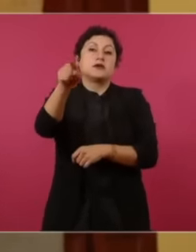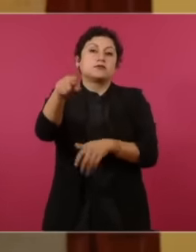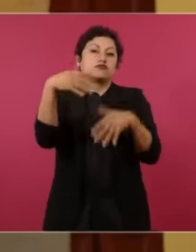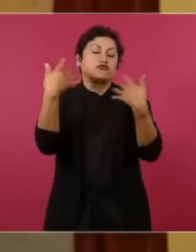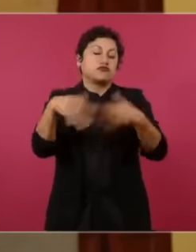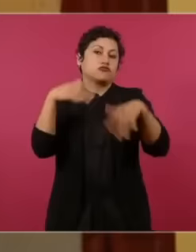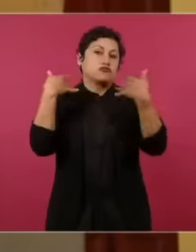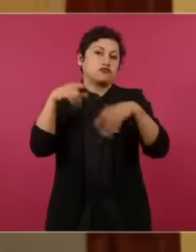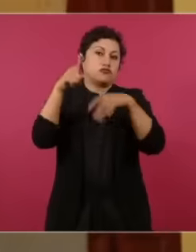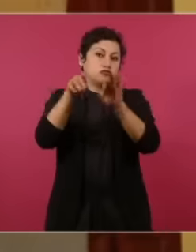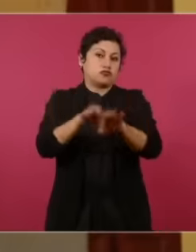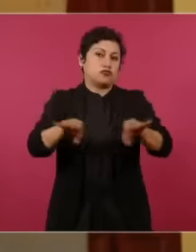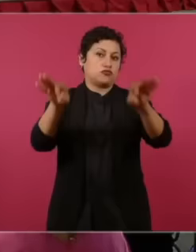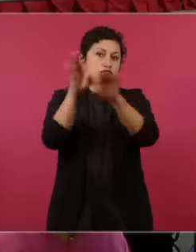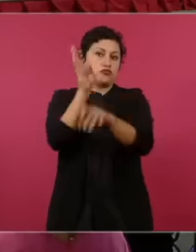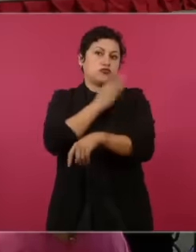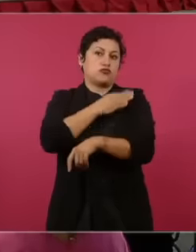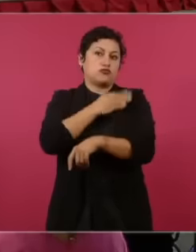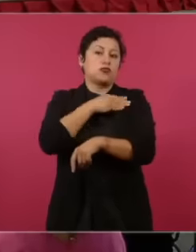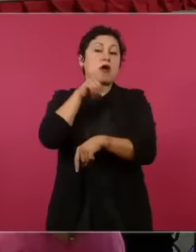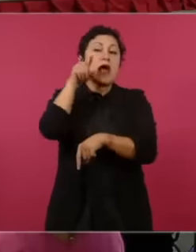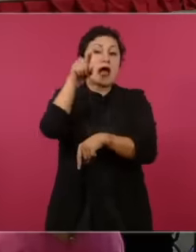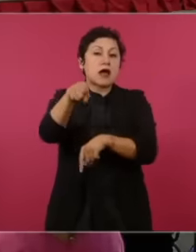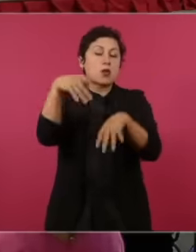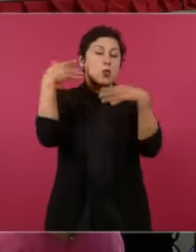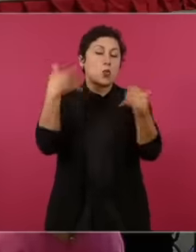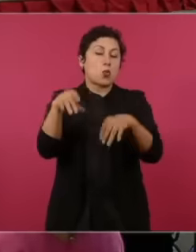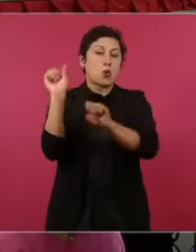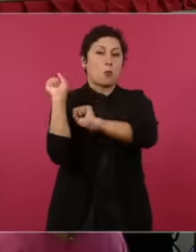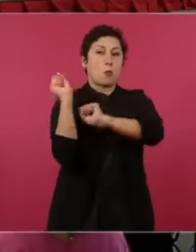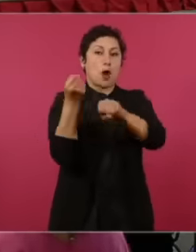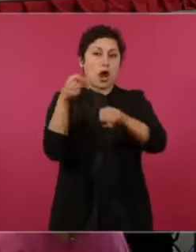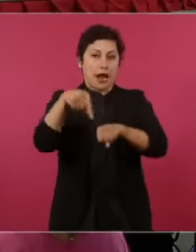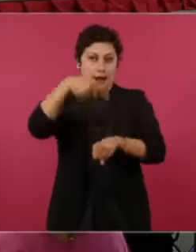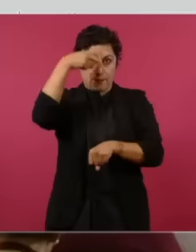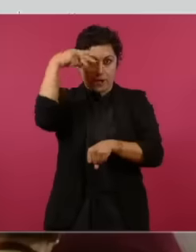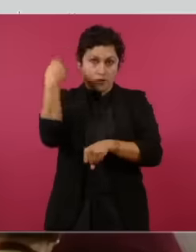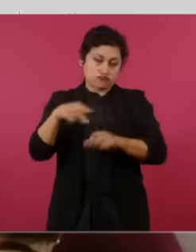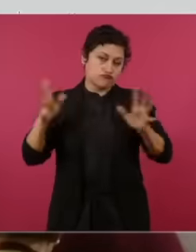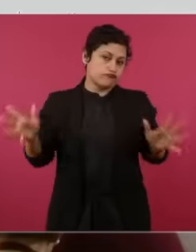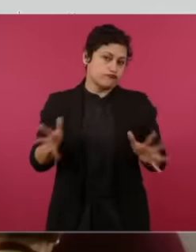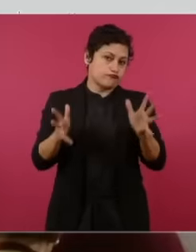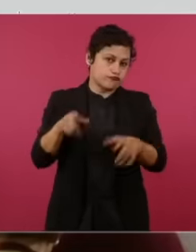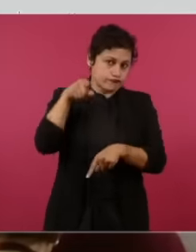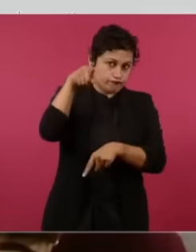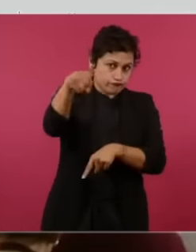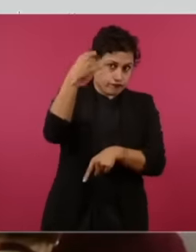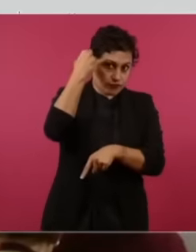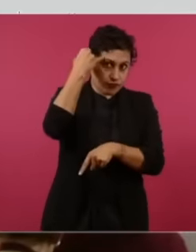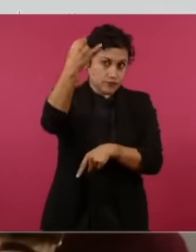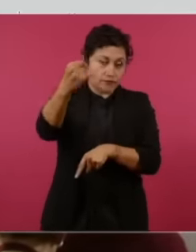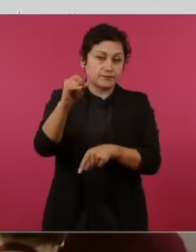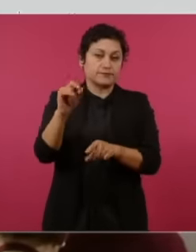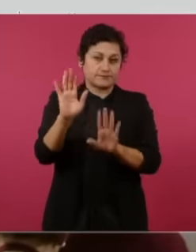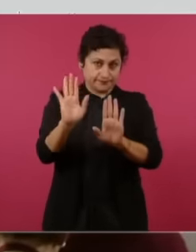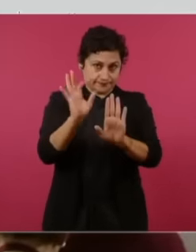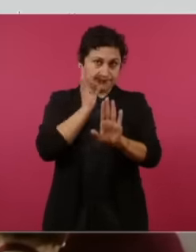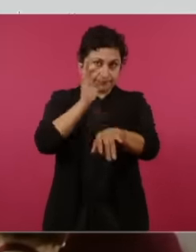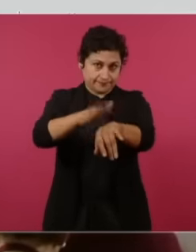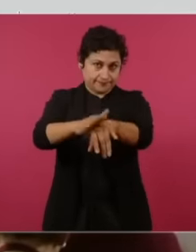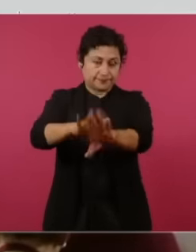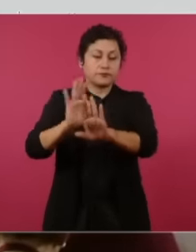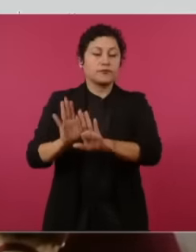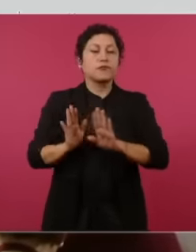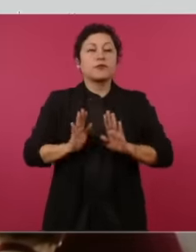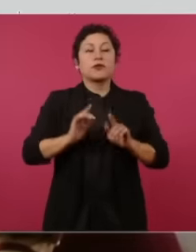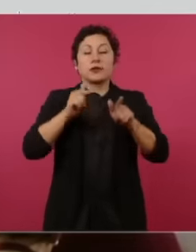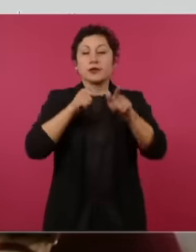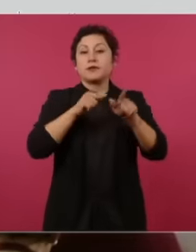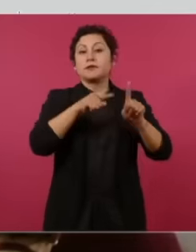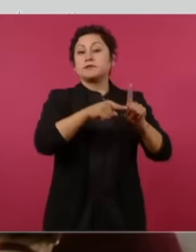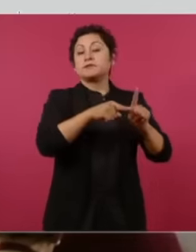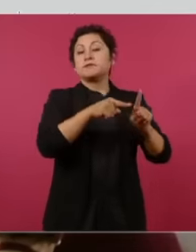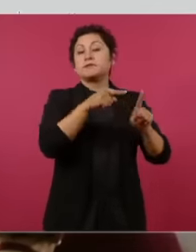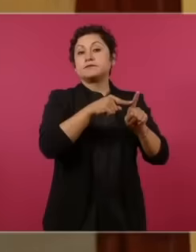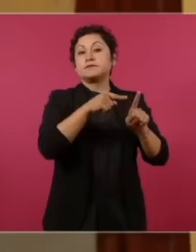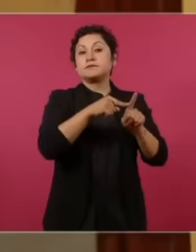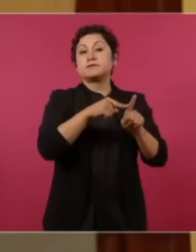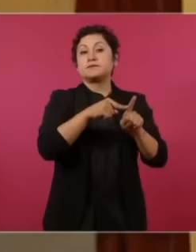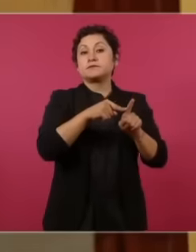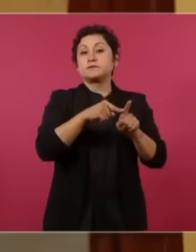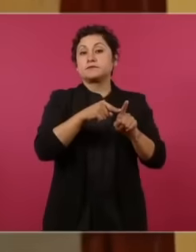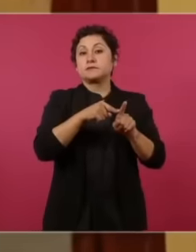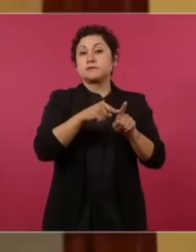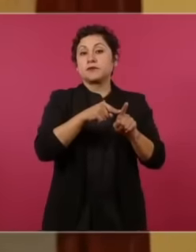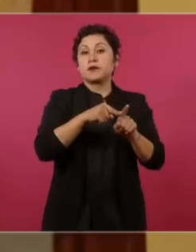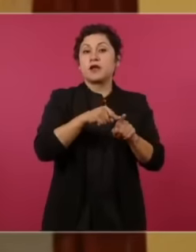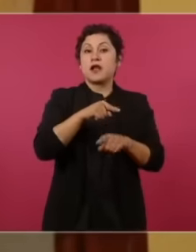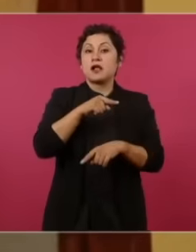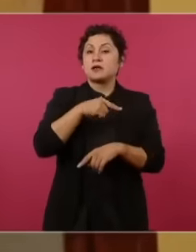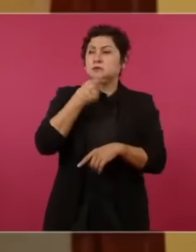in Mexico, I close the parenthesis. Well, Alfredo tells him, How can you not invite him, he will be